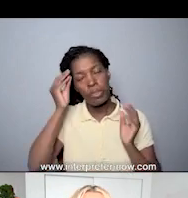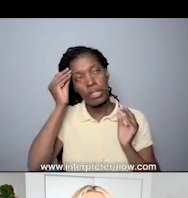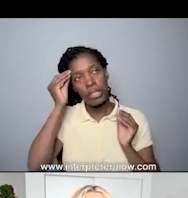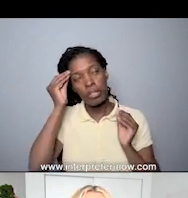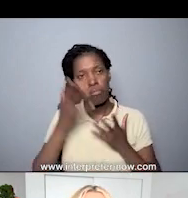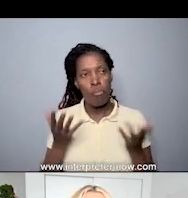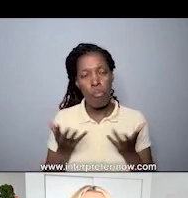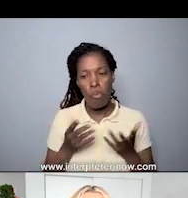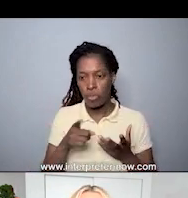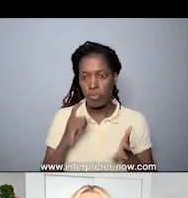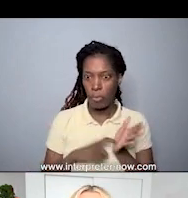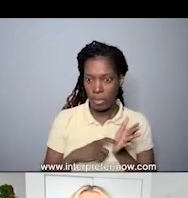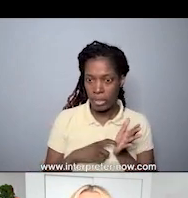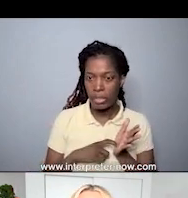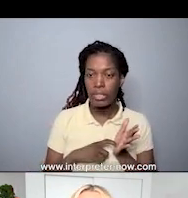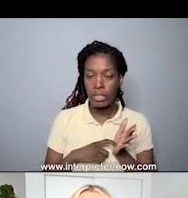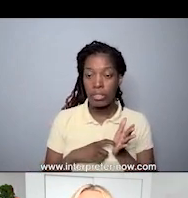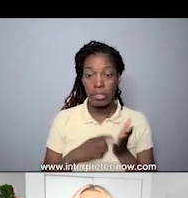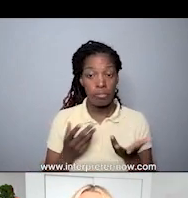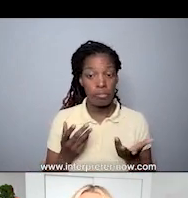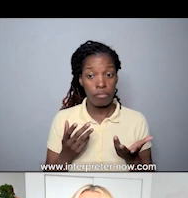Take a moment to think about which ones have you noticed.